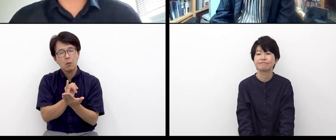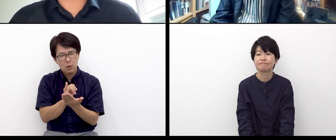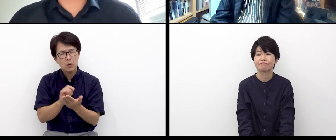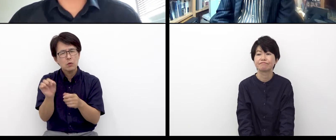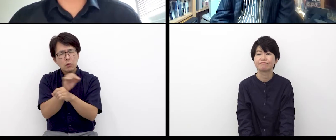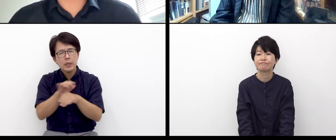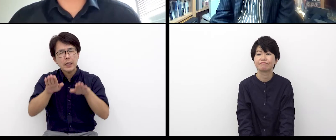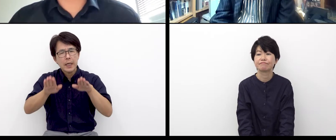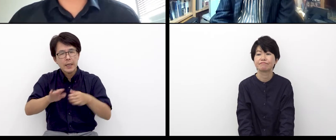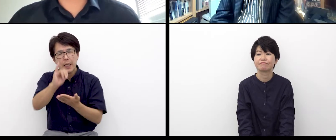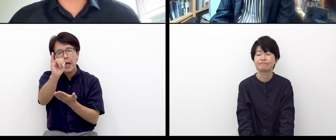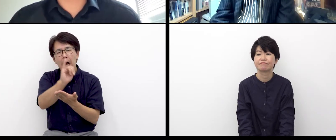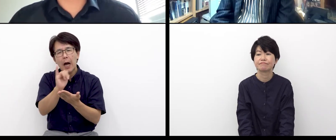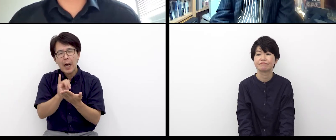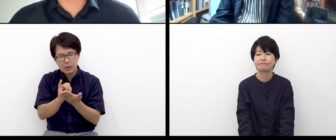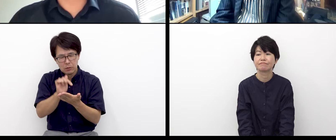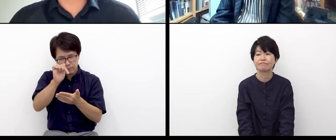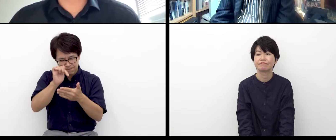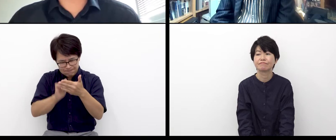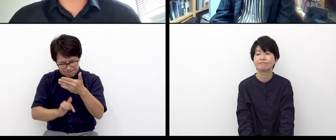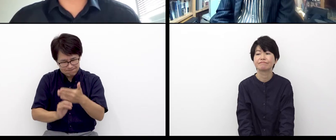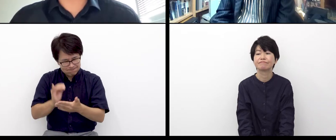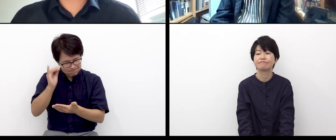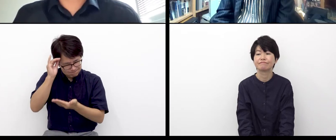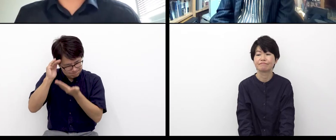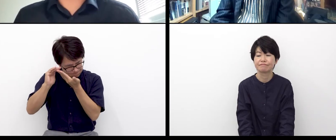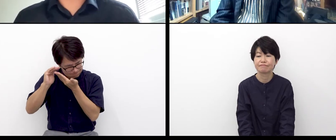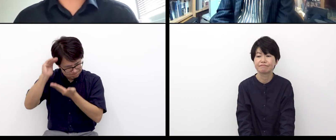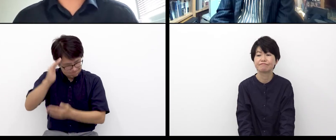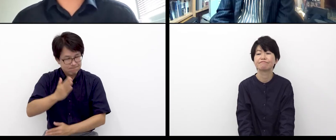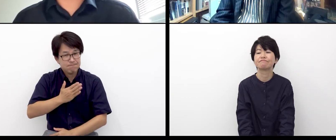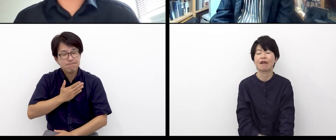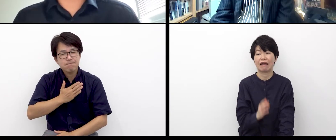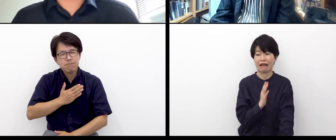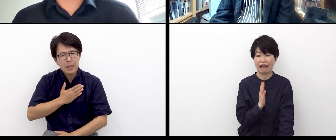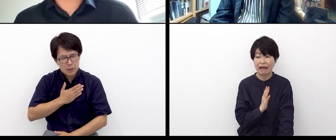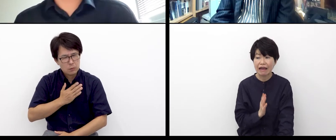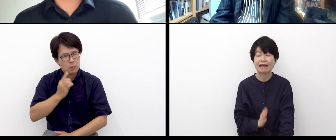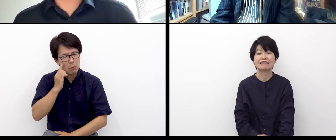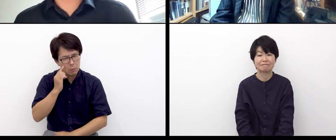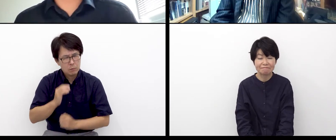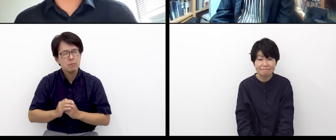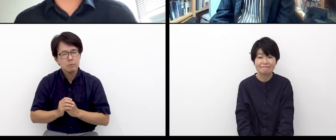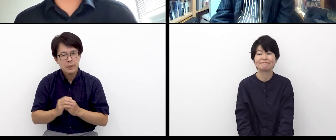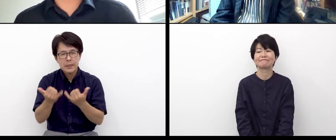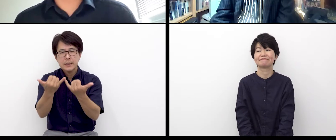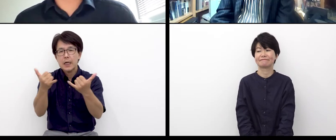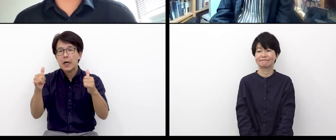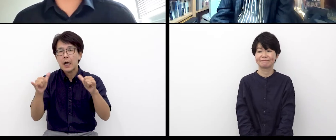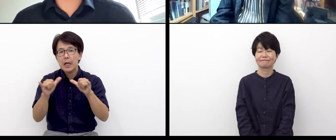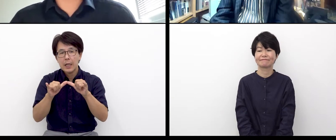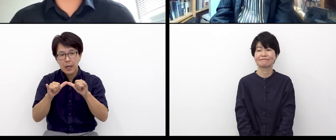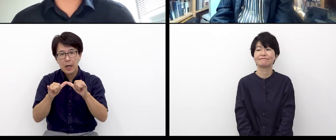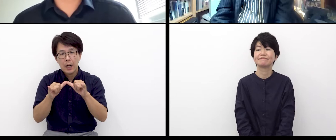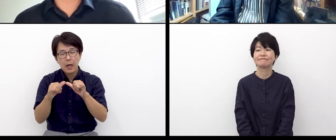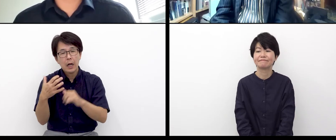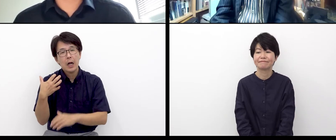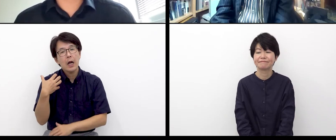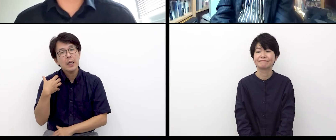especially contemporary art.